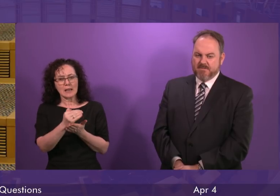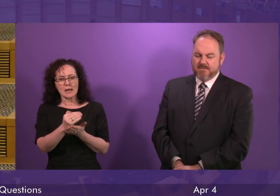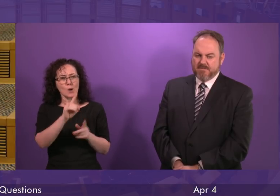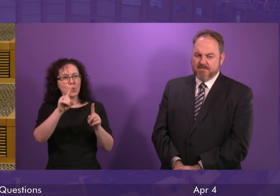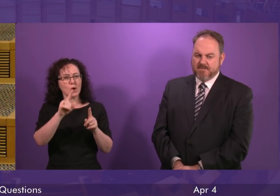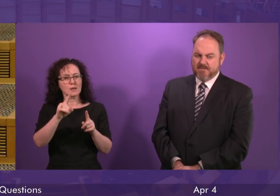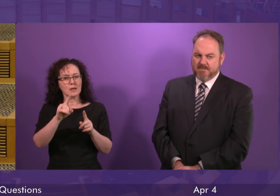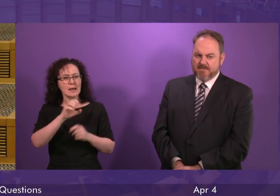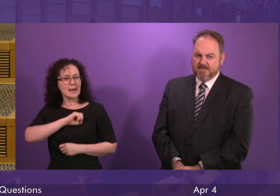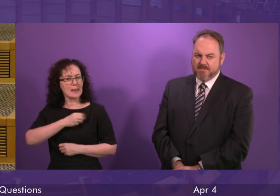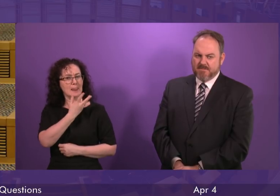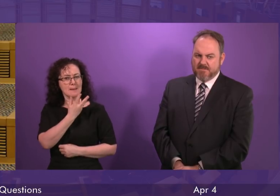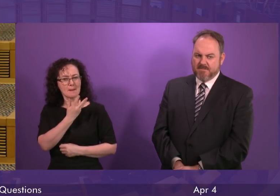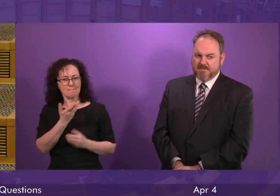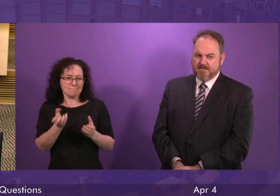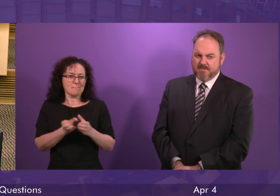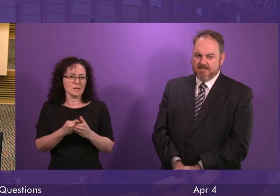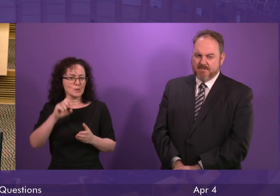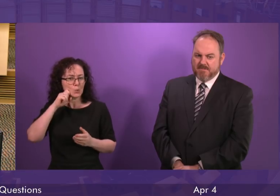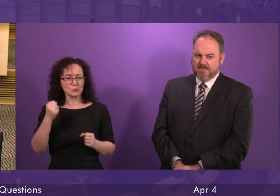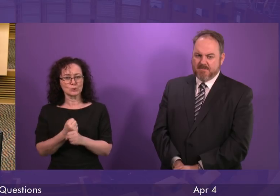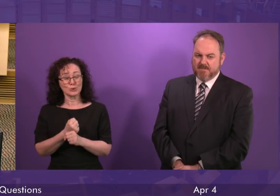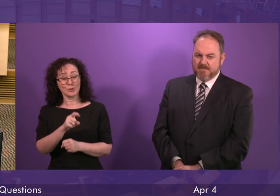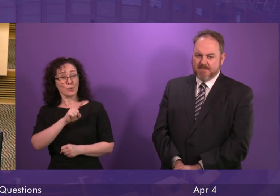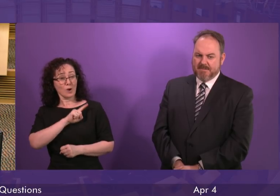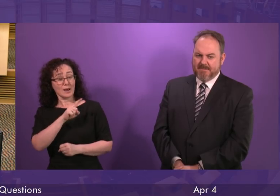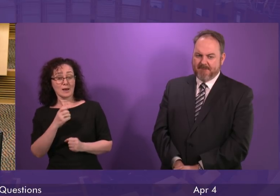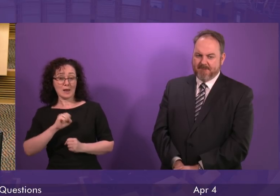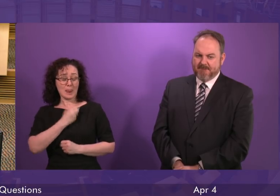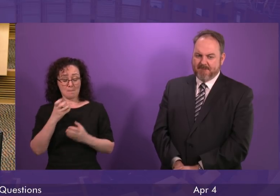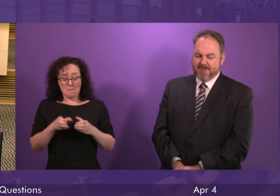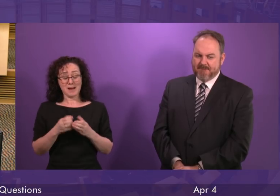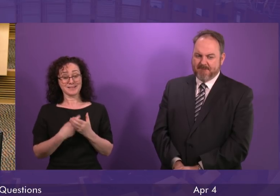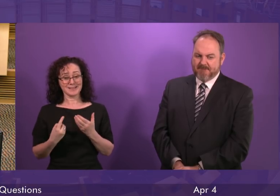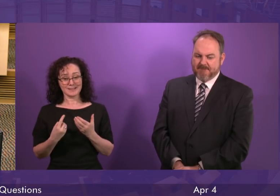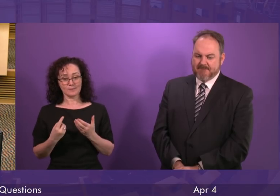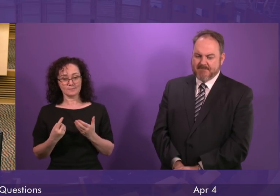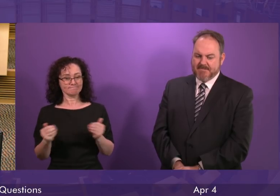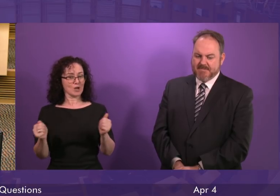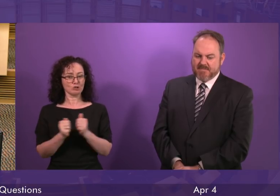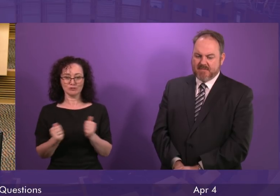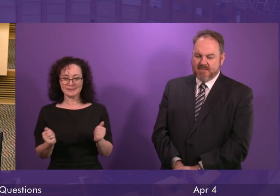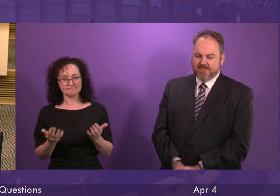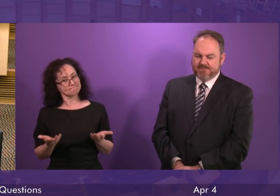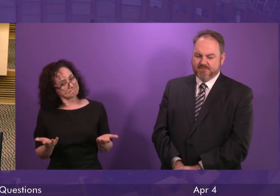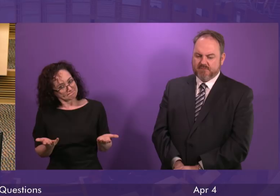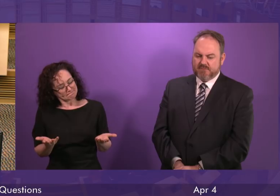There is obviously a division within the Labour Party. That is fair enough but, given the